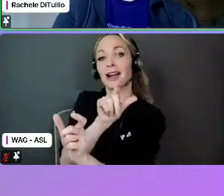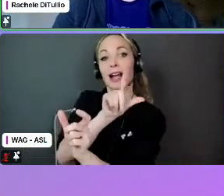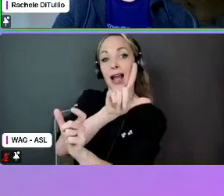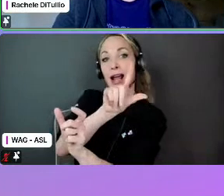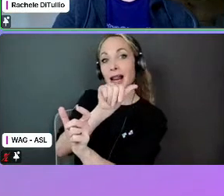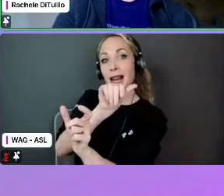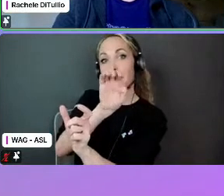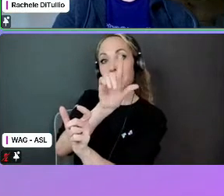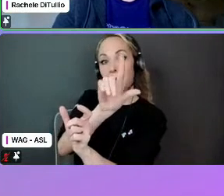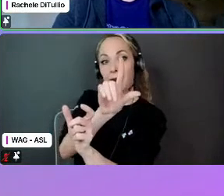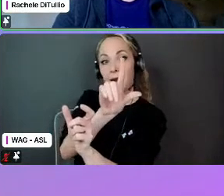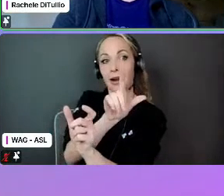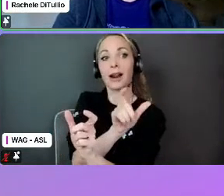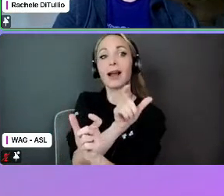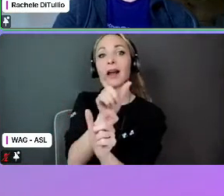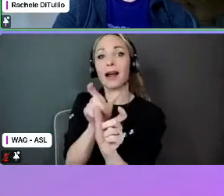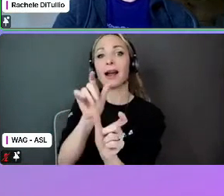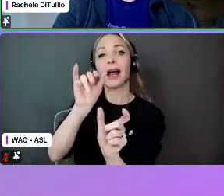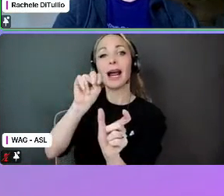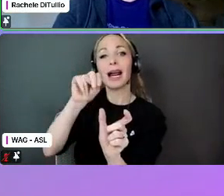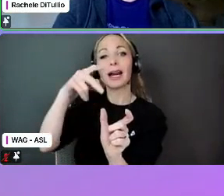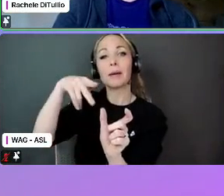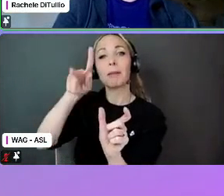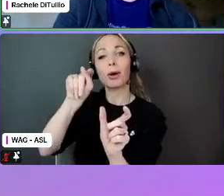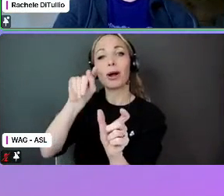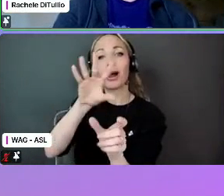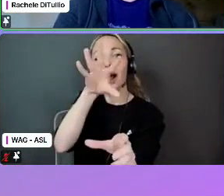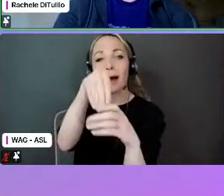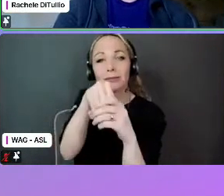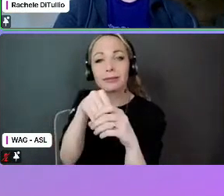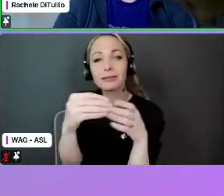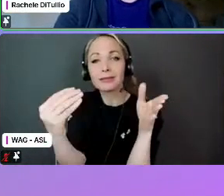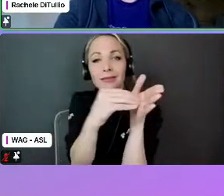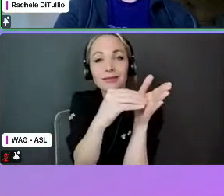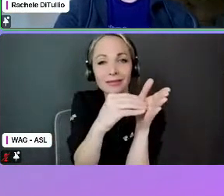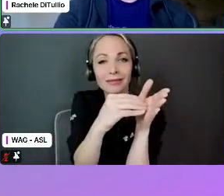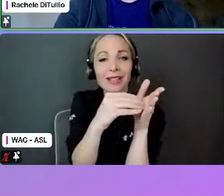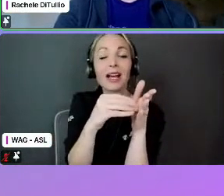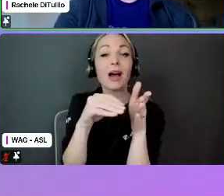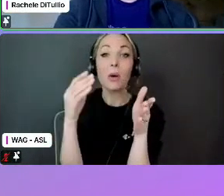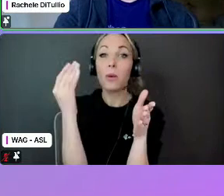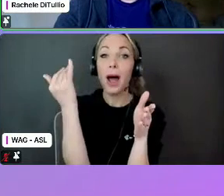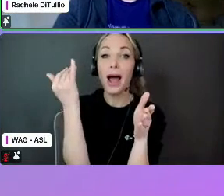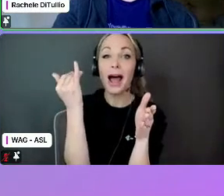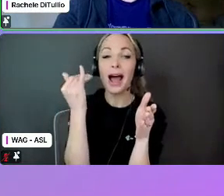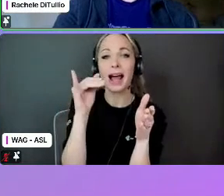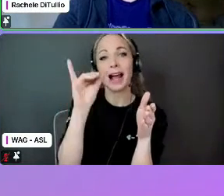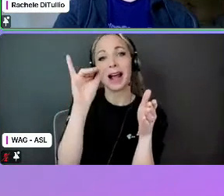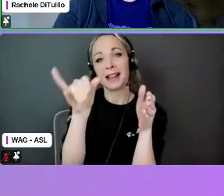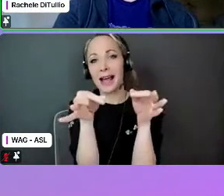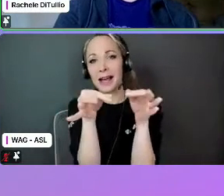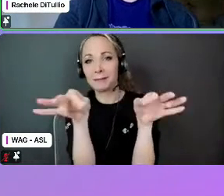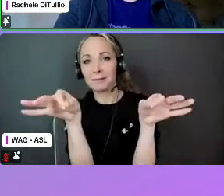little bit up differently, as you can say here, the input following our label is nested label. This within our